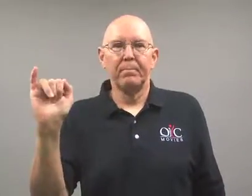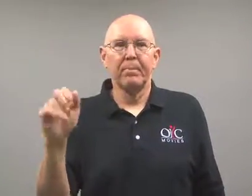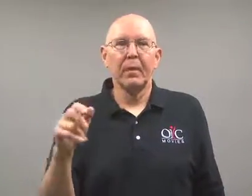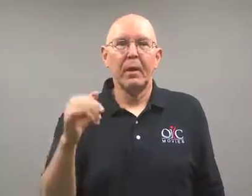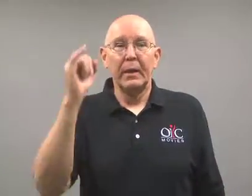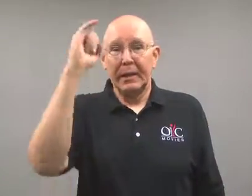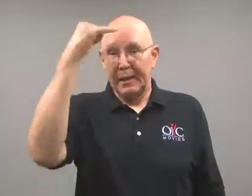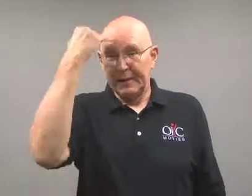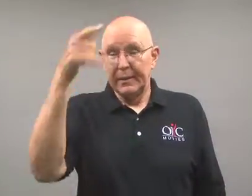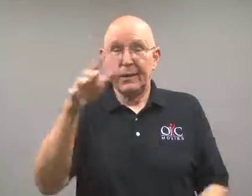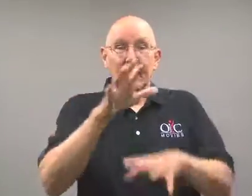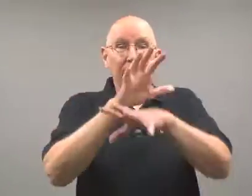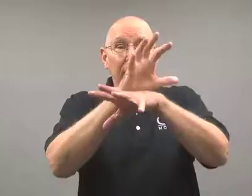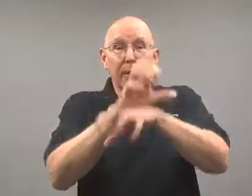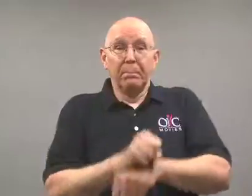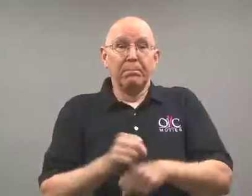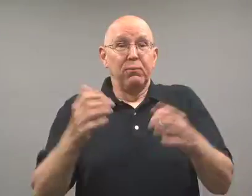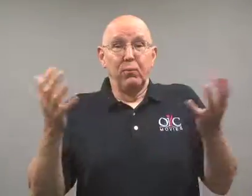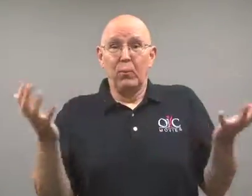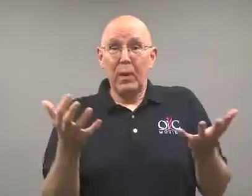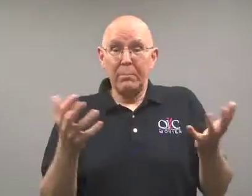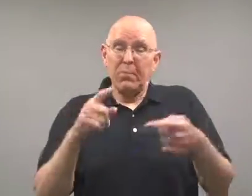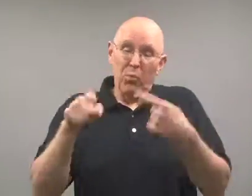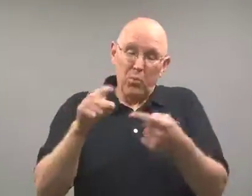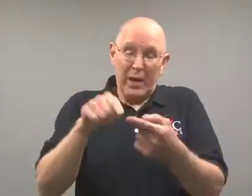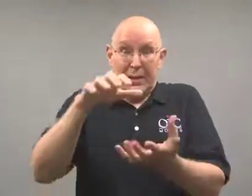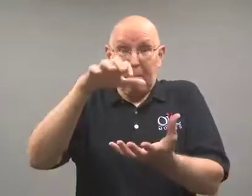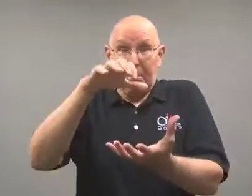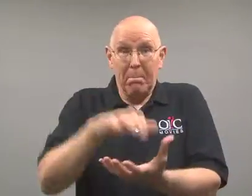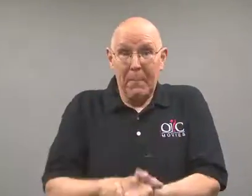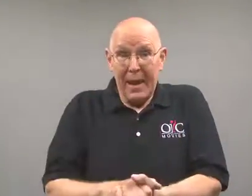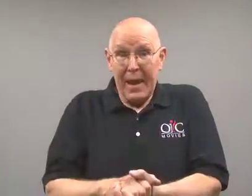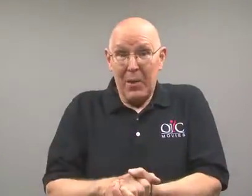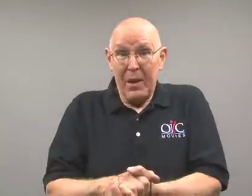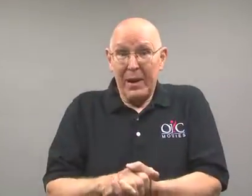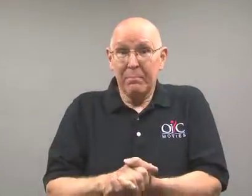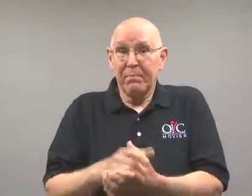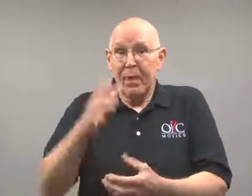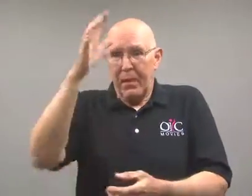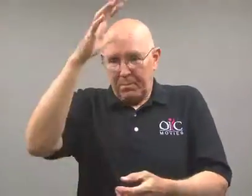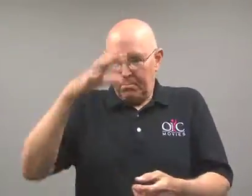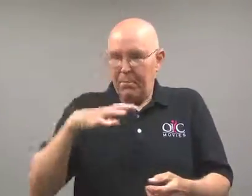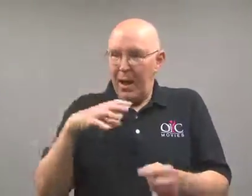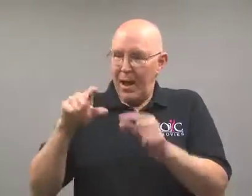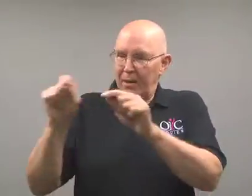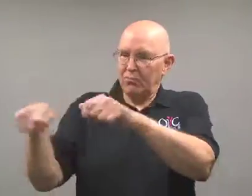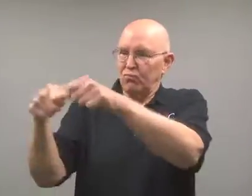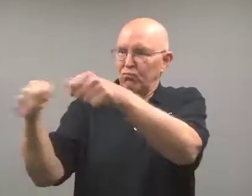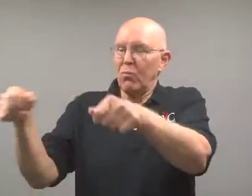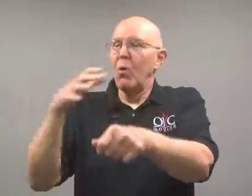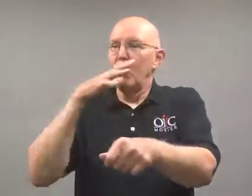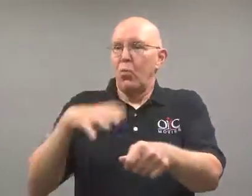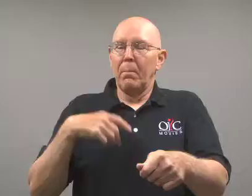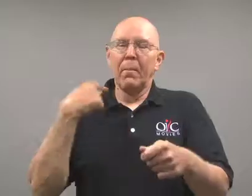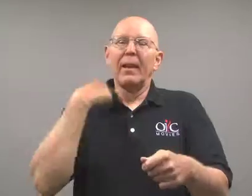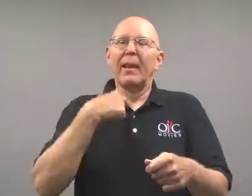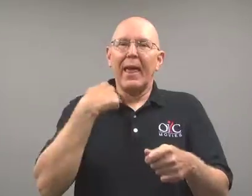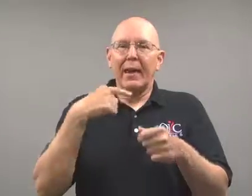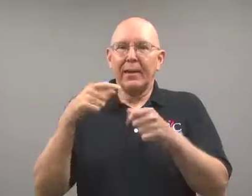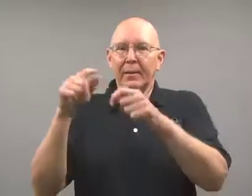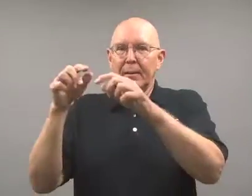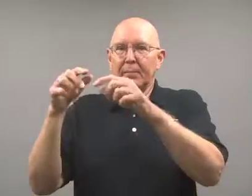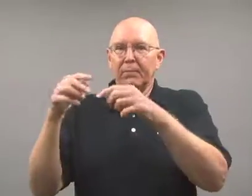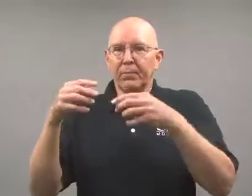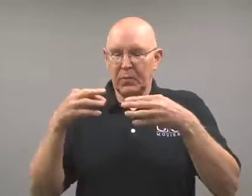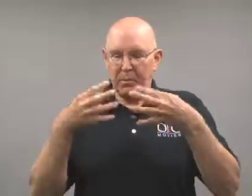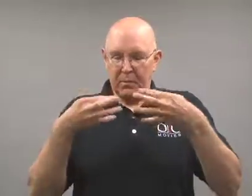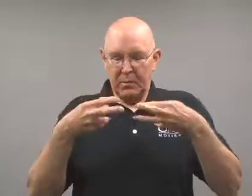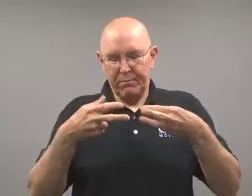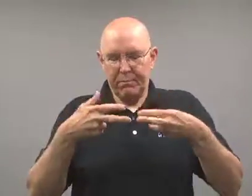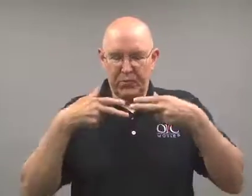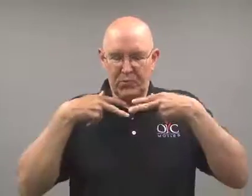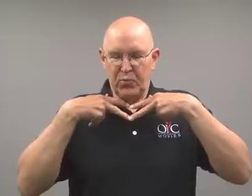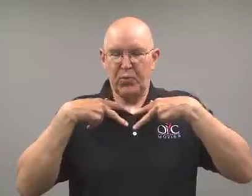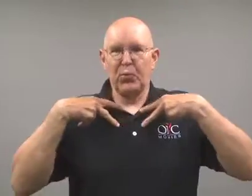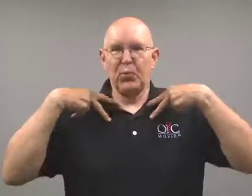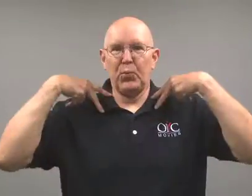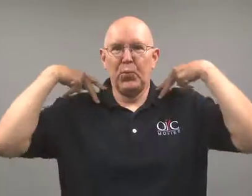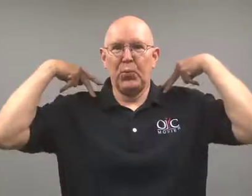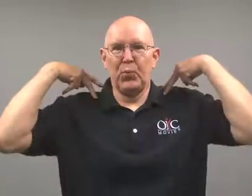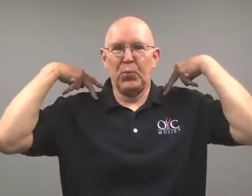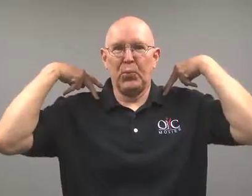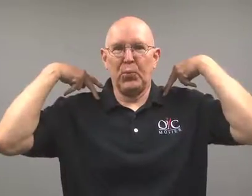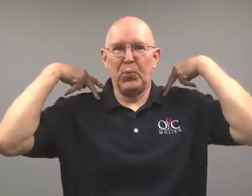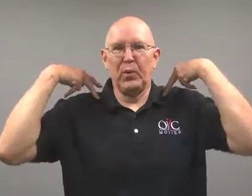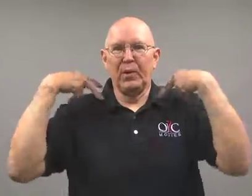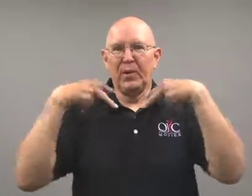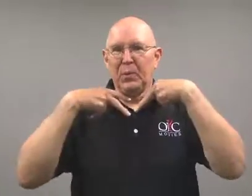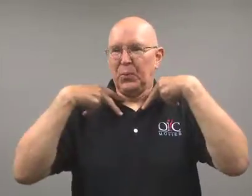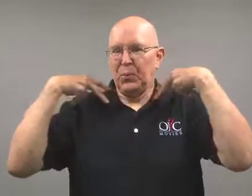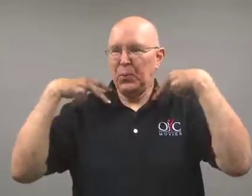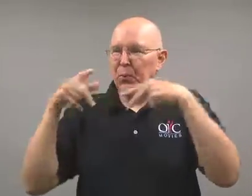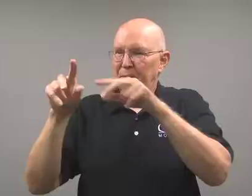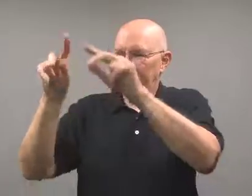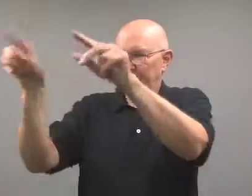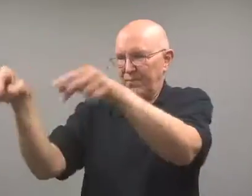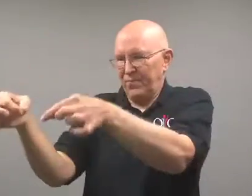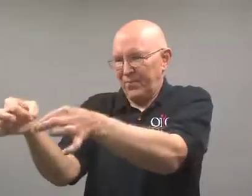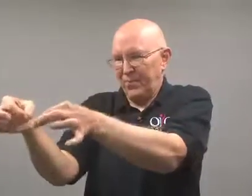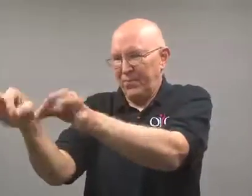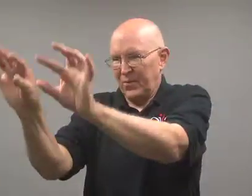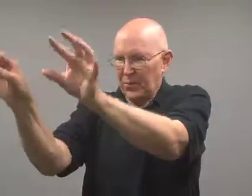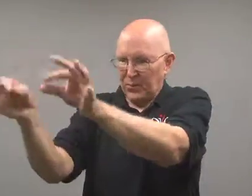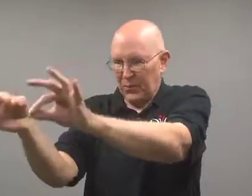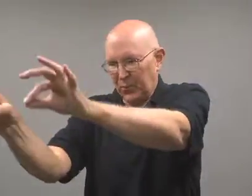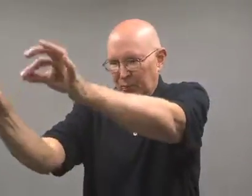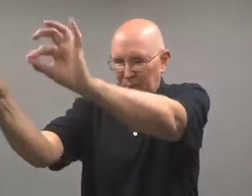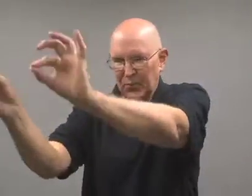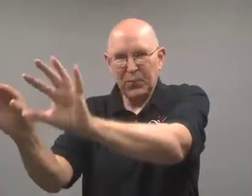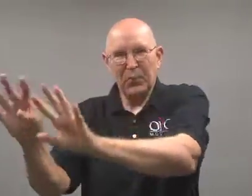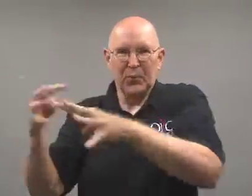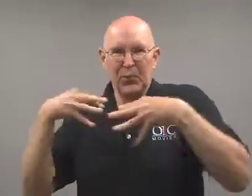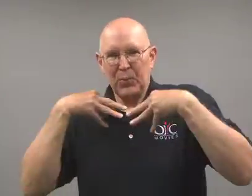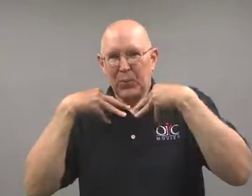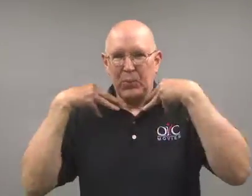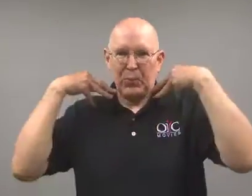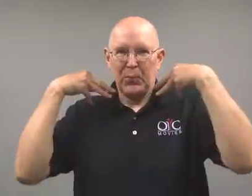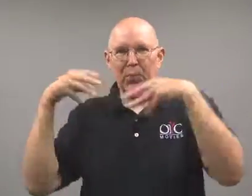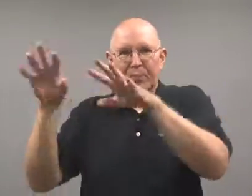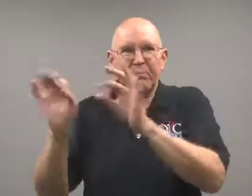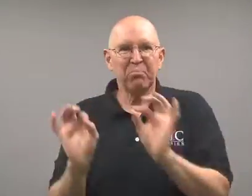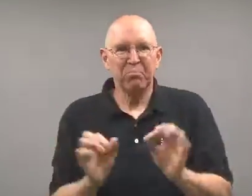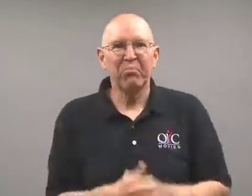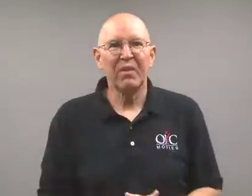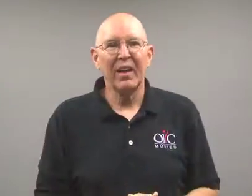A marriage tradition in India is for the husband to tie a necklace on the bride.